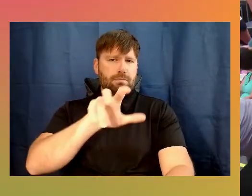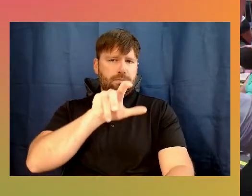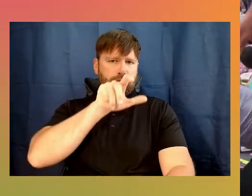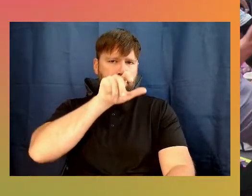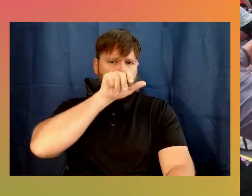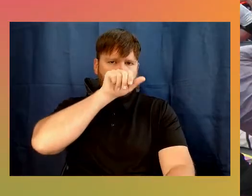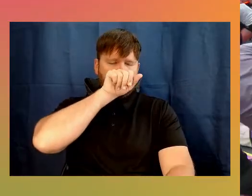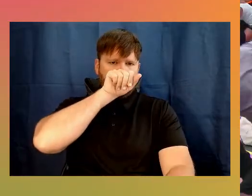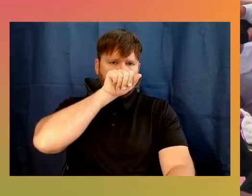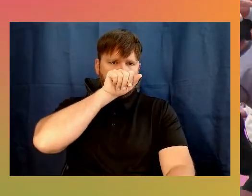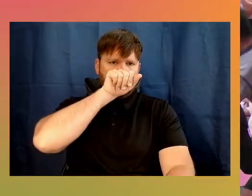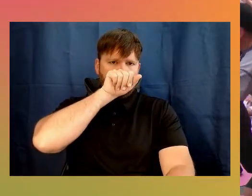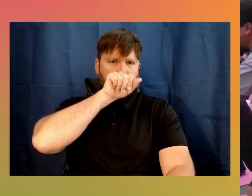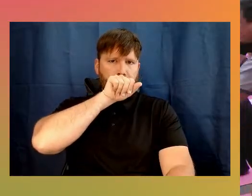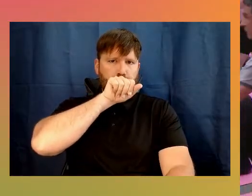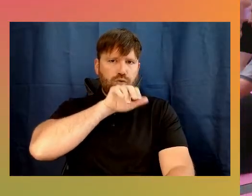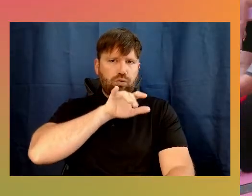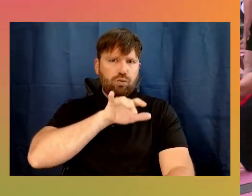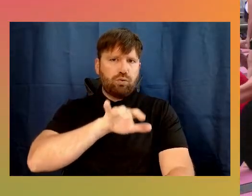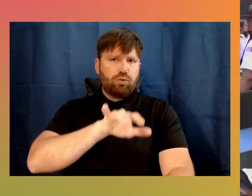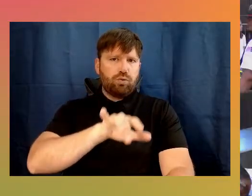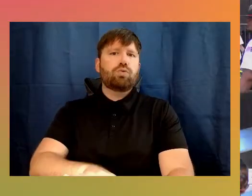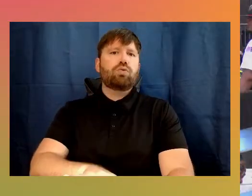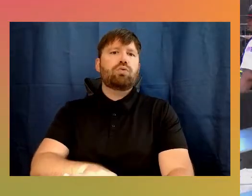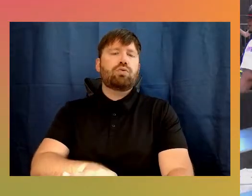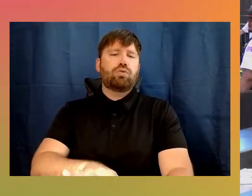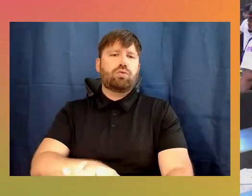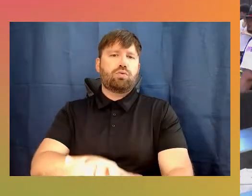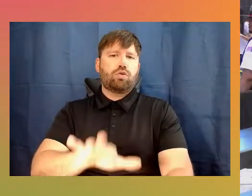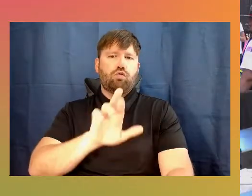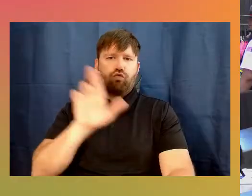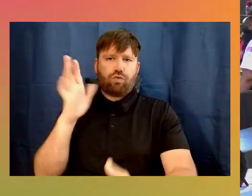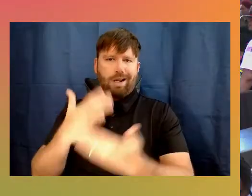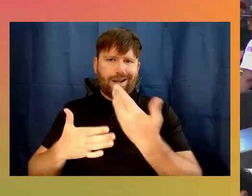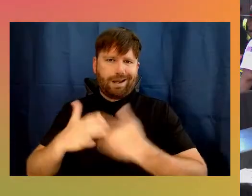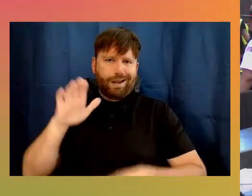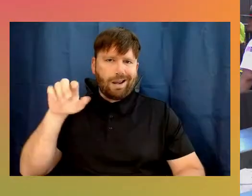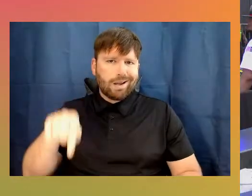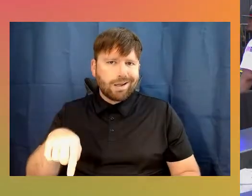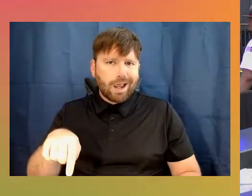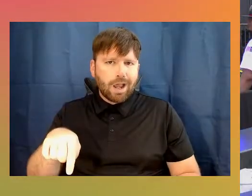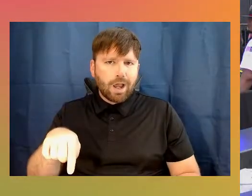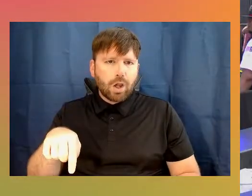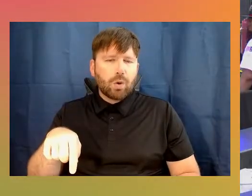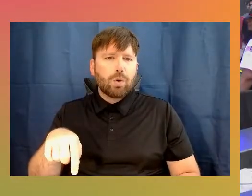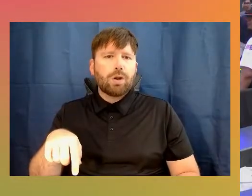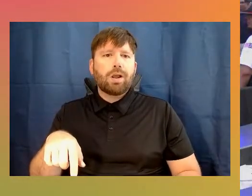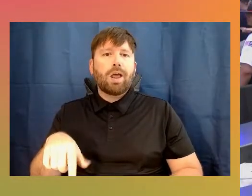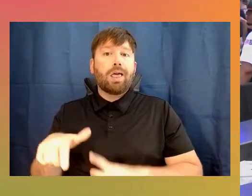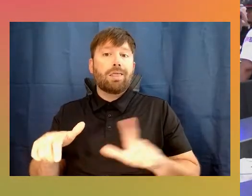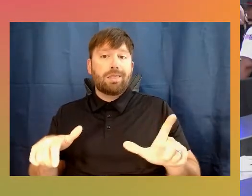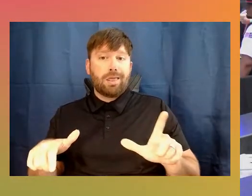ONE MORE FULL INHALE HERE.